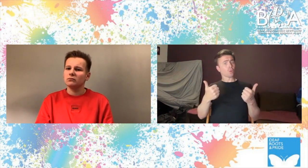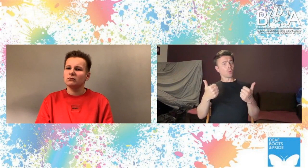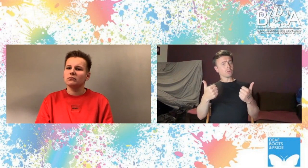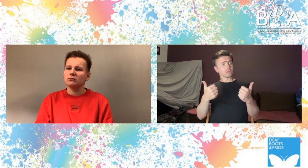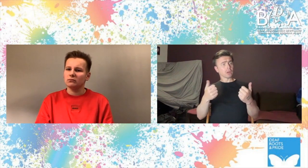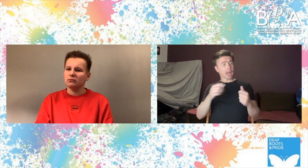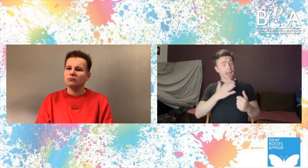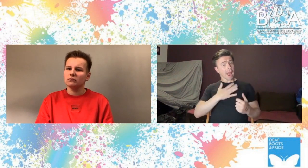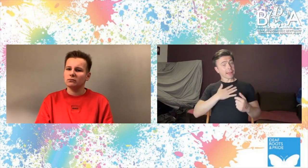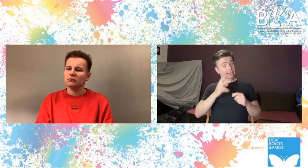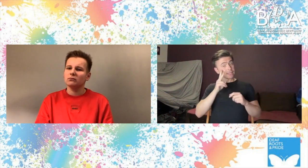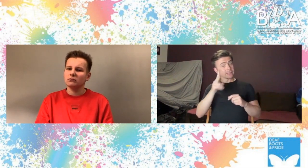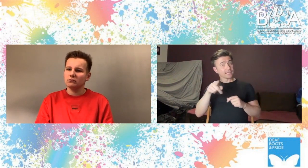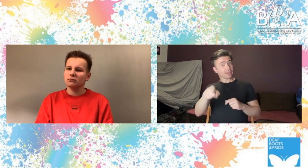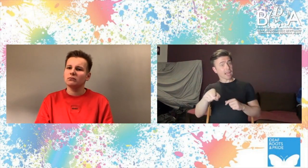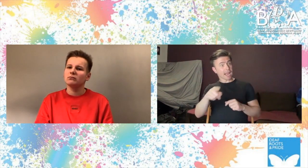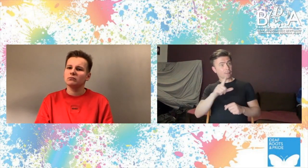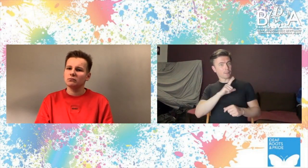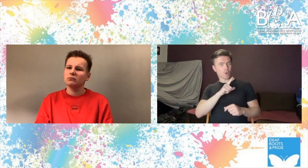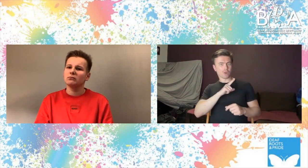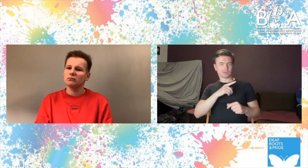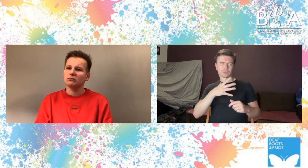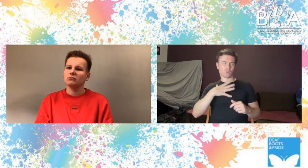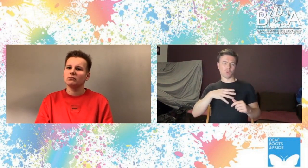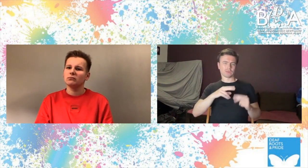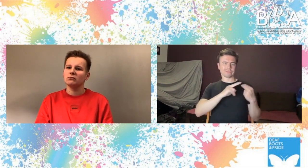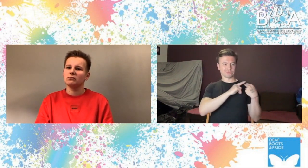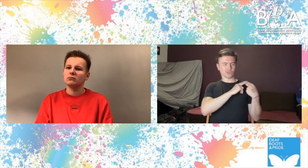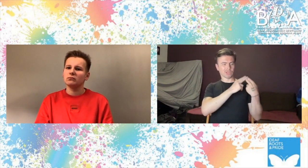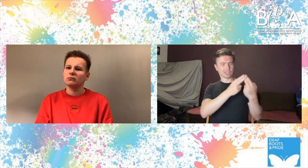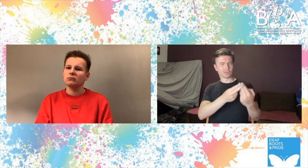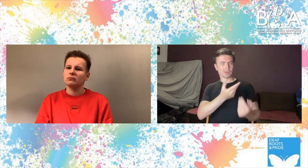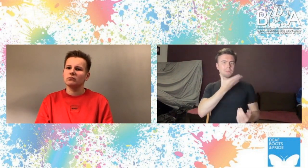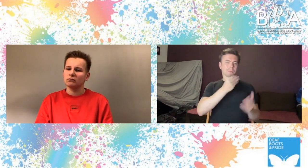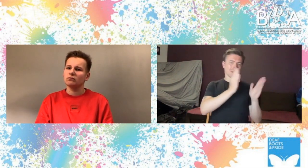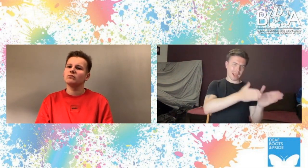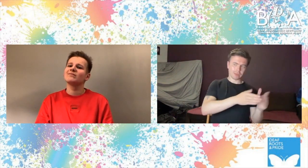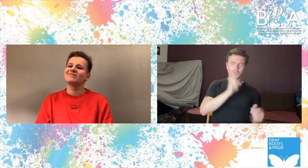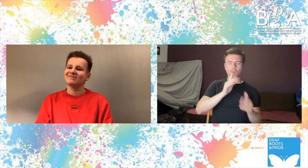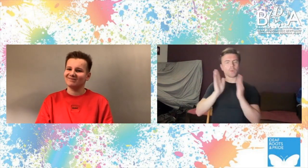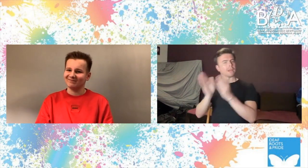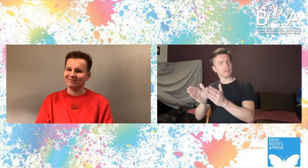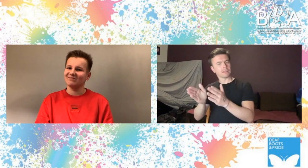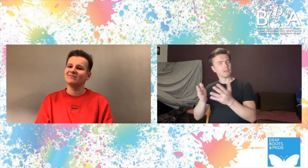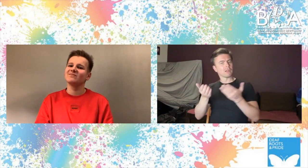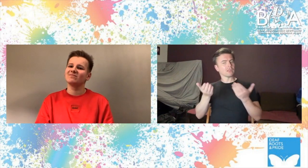because I don’t think it should always be so binary. I think four or five years ago,